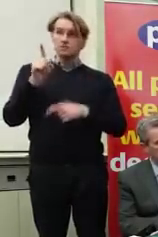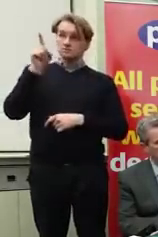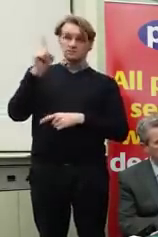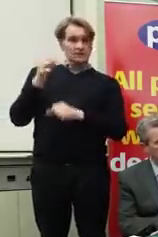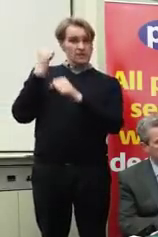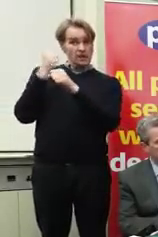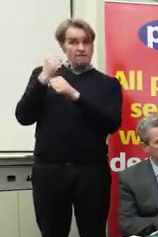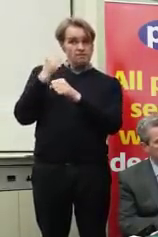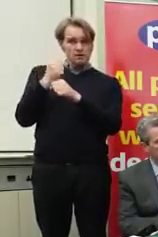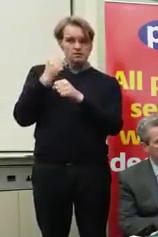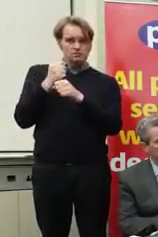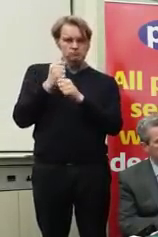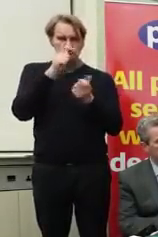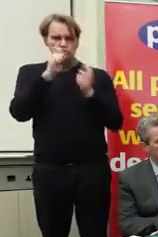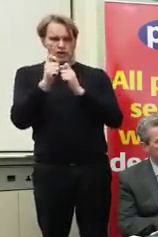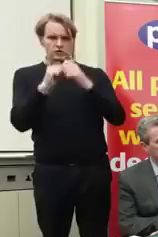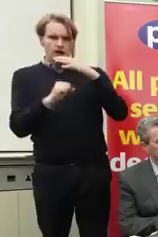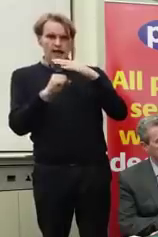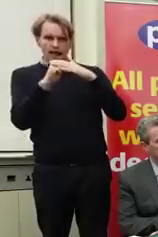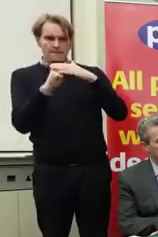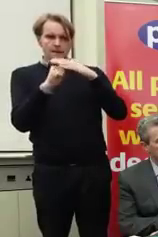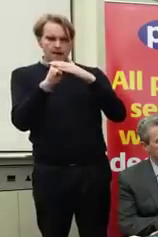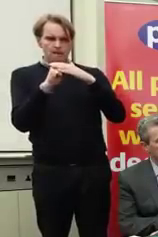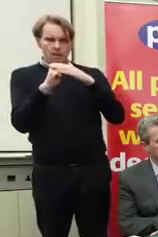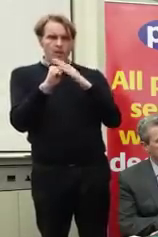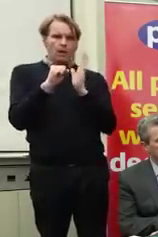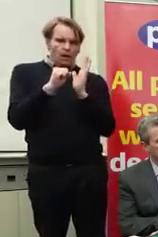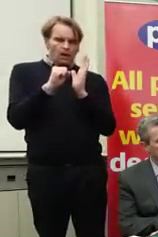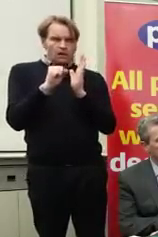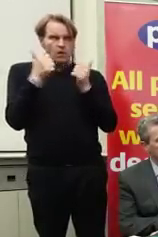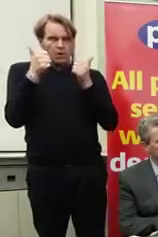the pay cap for anyone is as a result of trade union campaigning that's taken